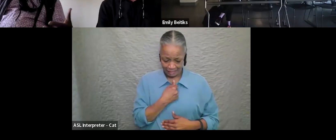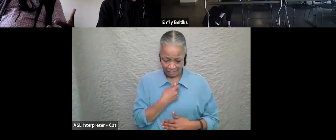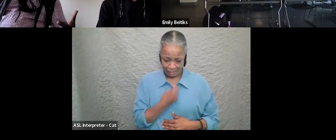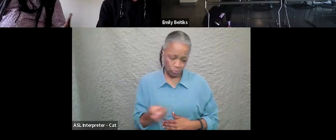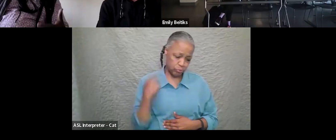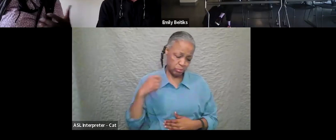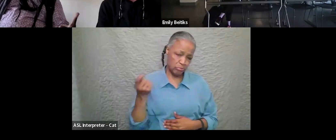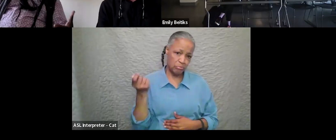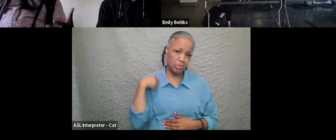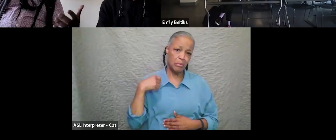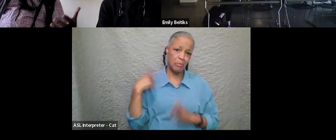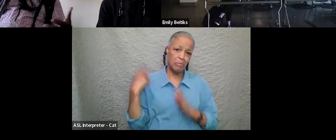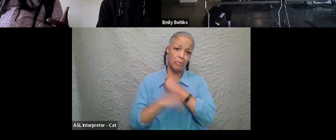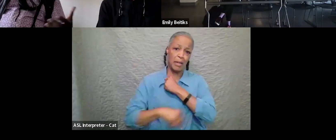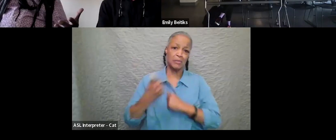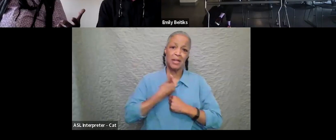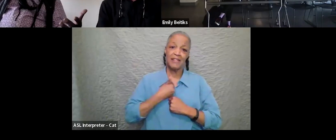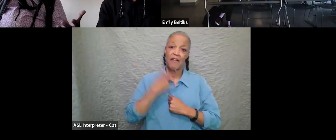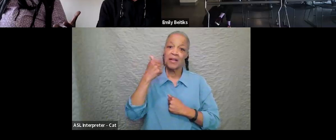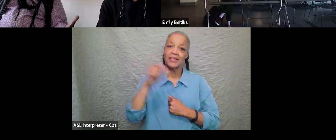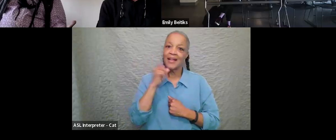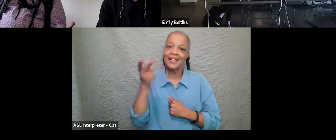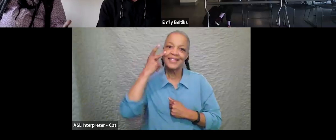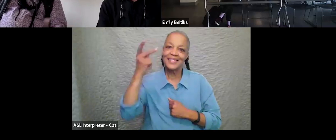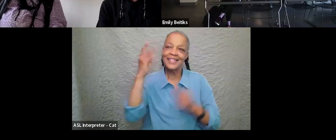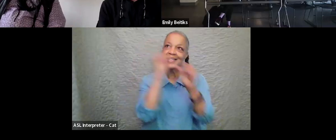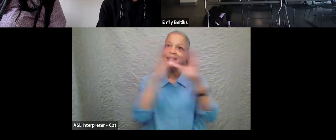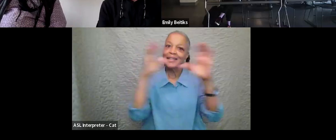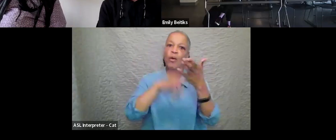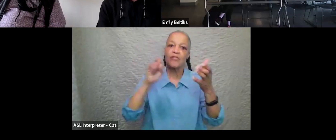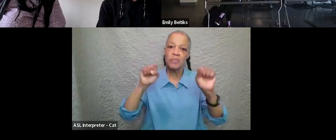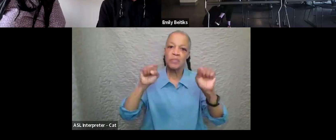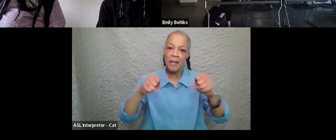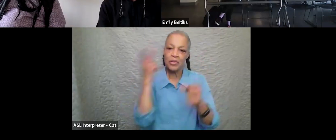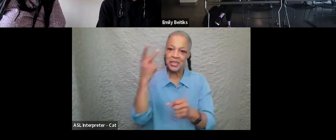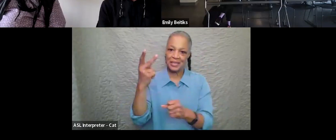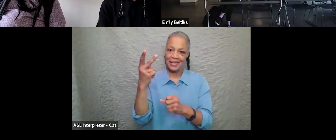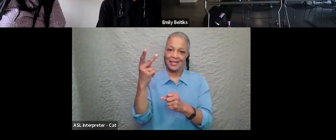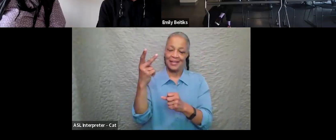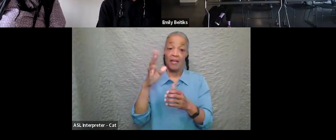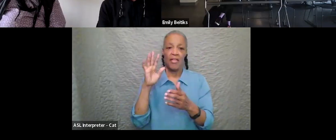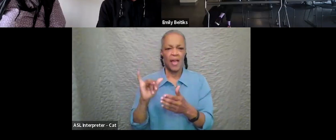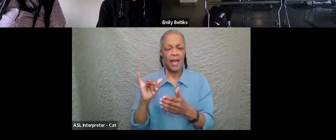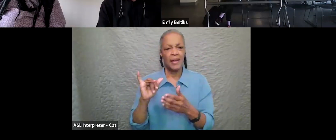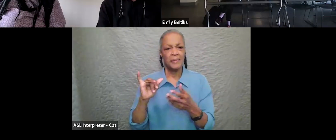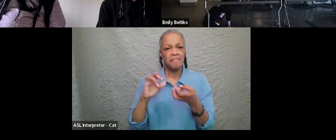not seeing what perhaps they thought they should have been able to see. Do you think that? Yeah, absolutely.